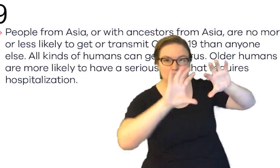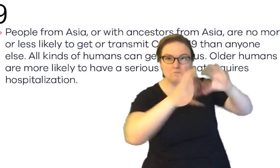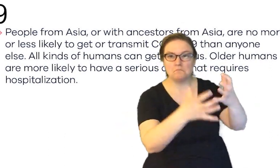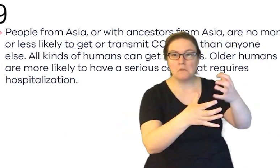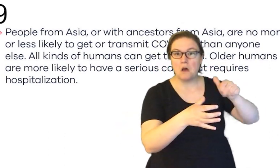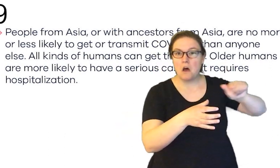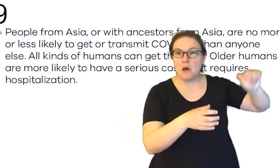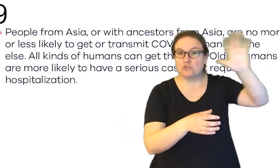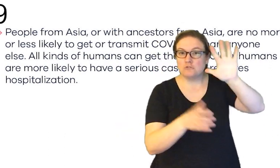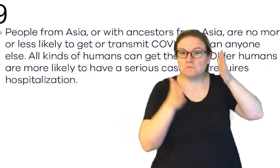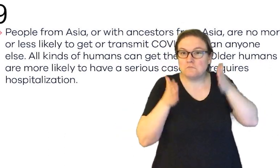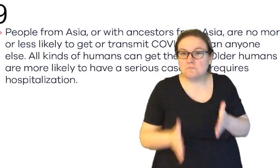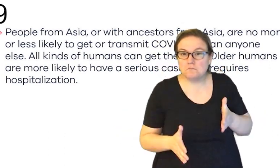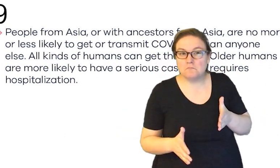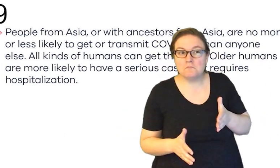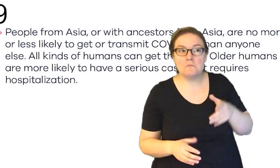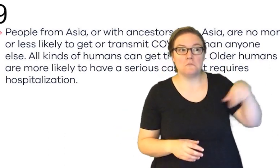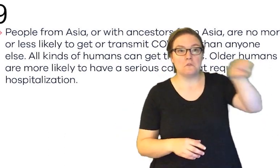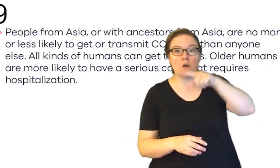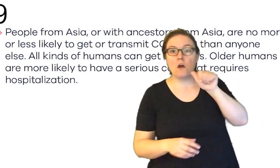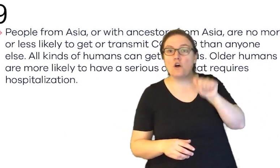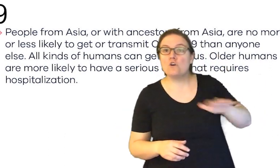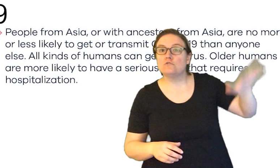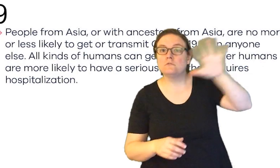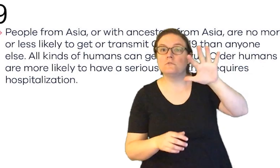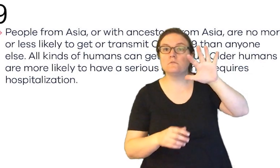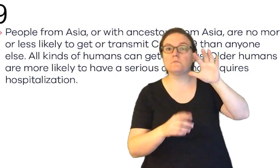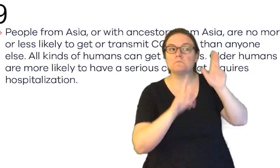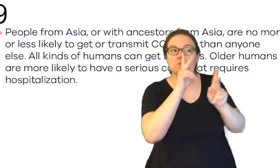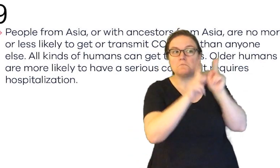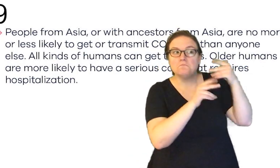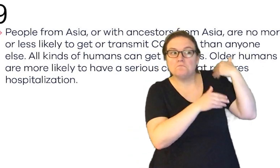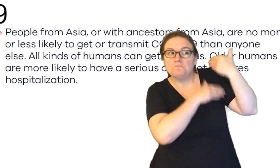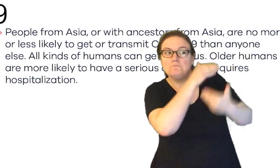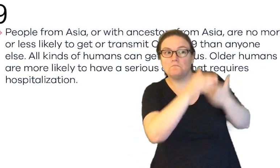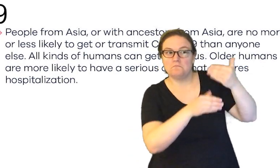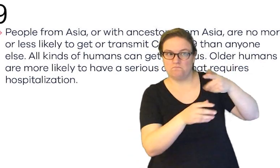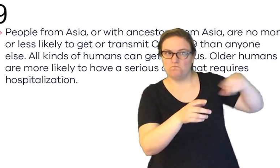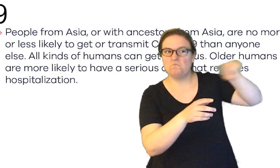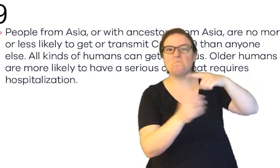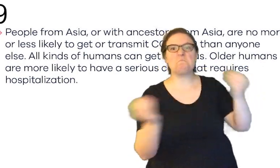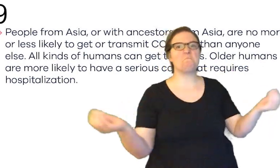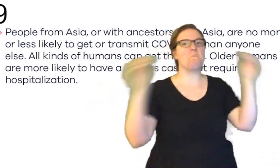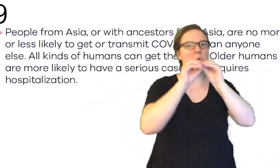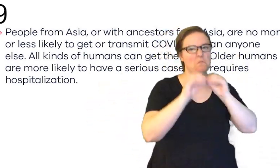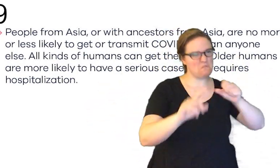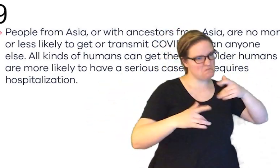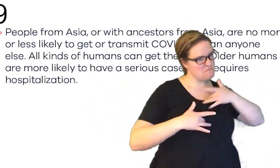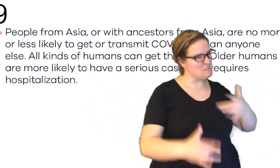People from Asia or other ancestors from Asia, are no more or less likely to get